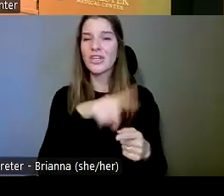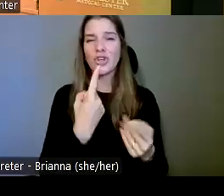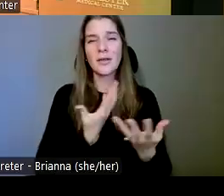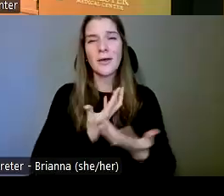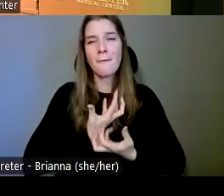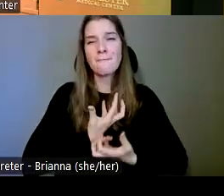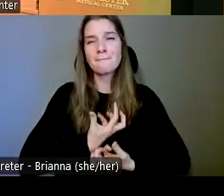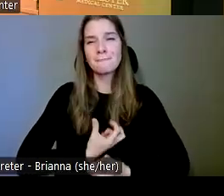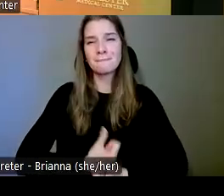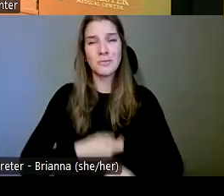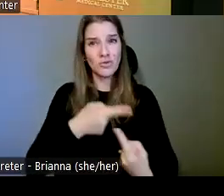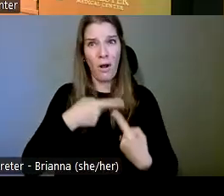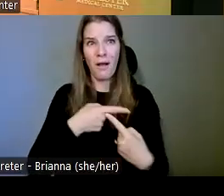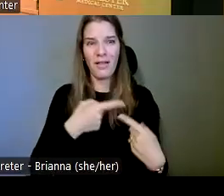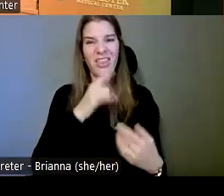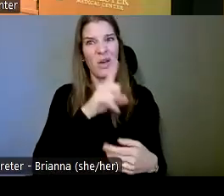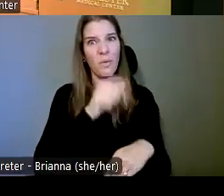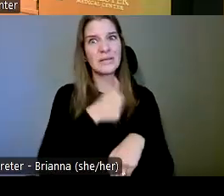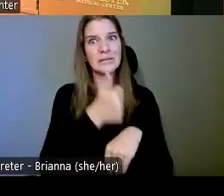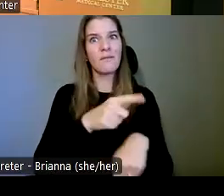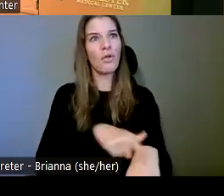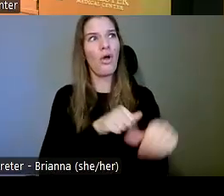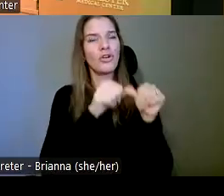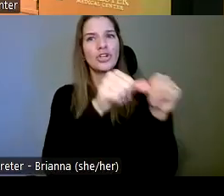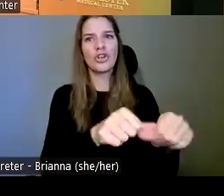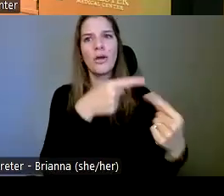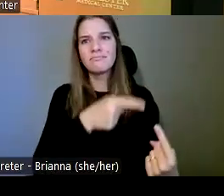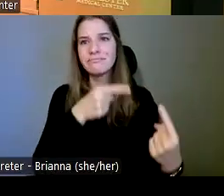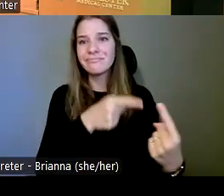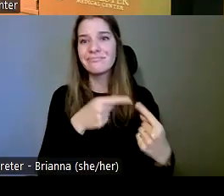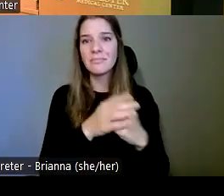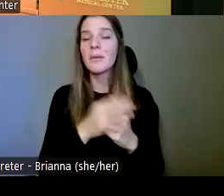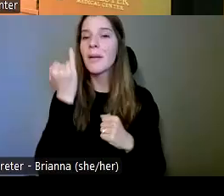talk about setting up setting people up first and to have somebody who's there consistently who you